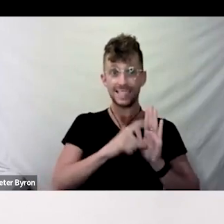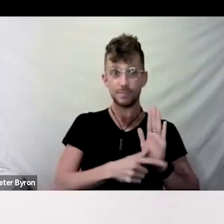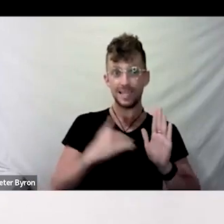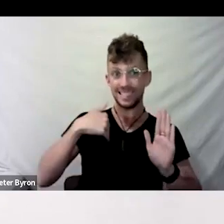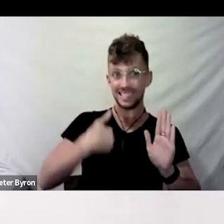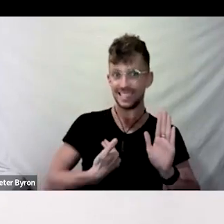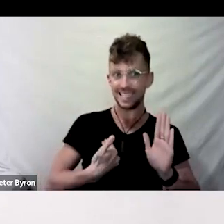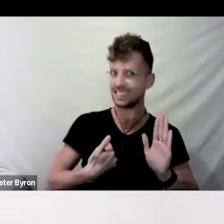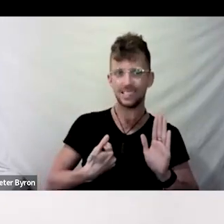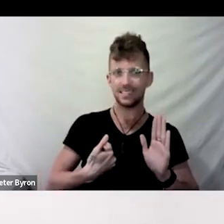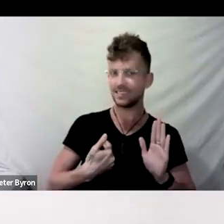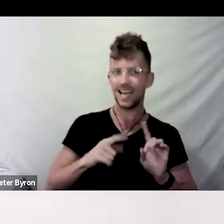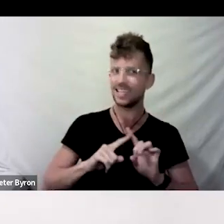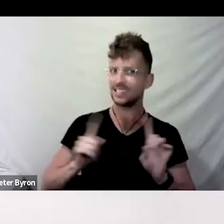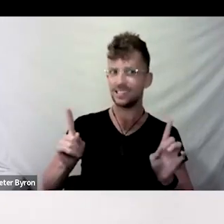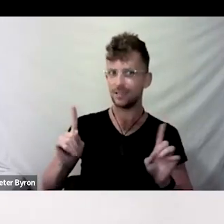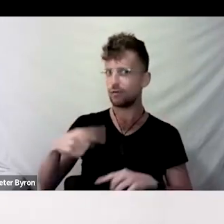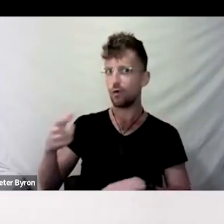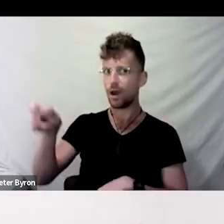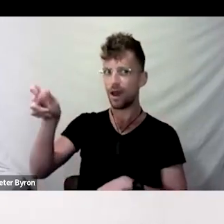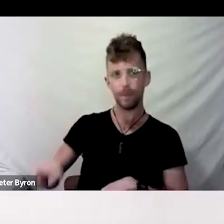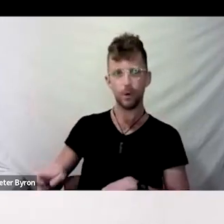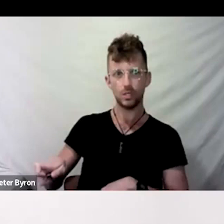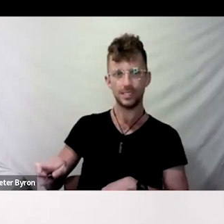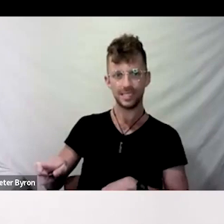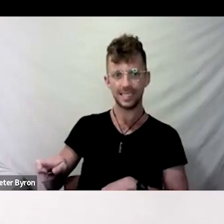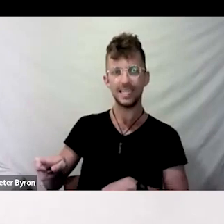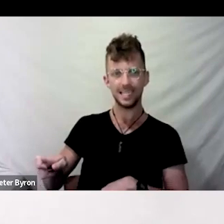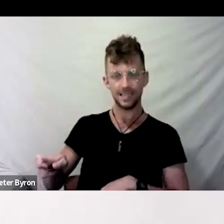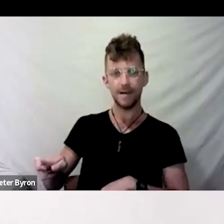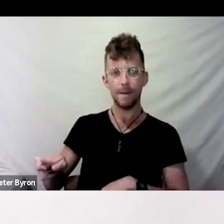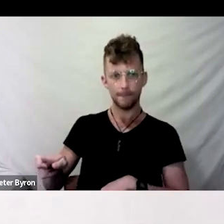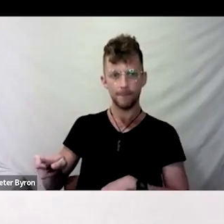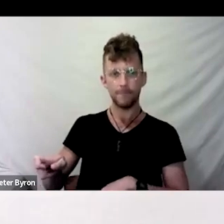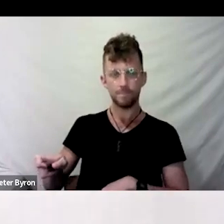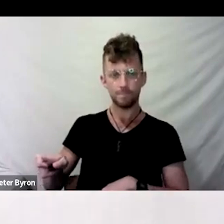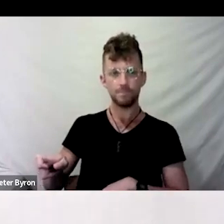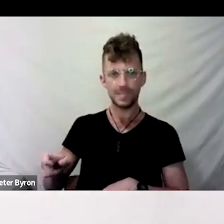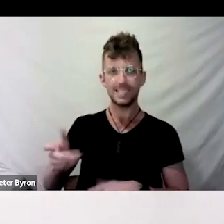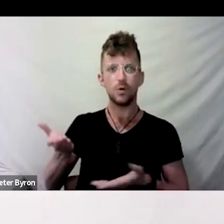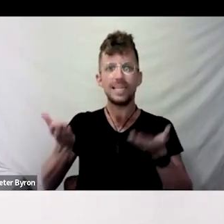might not be a disability cost for somebody else in our community, depending on their circumstances.